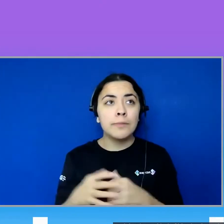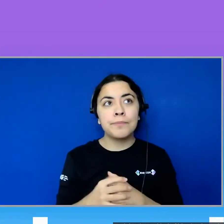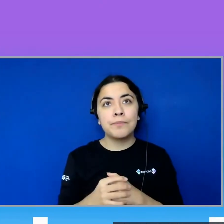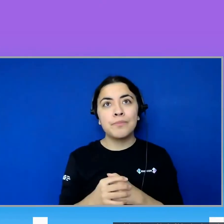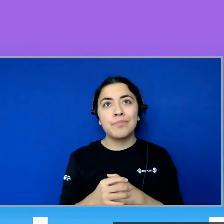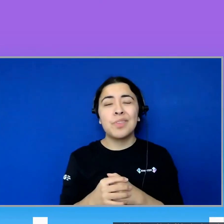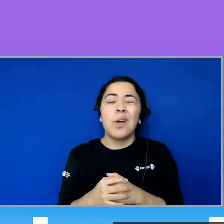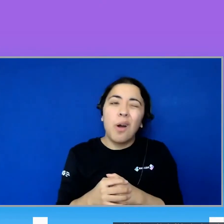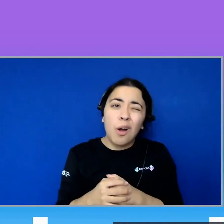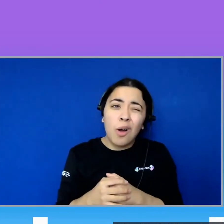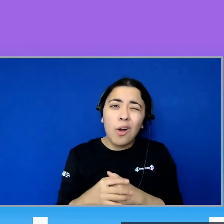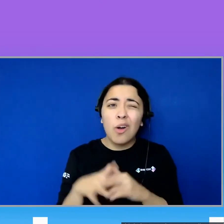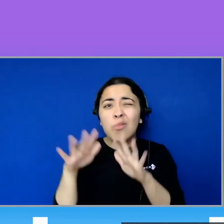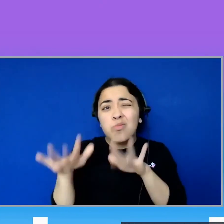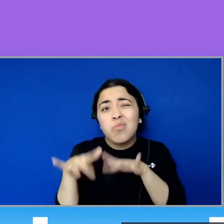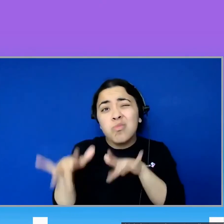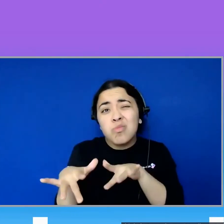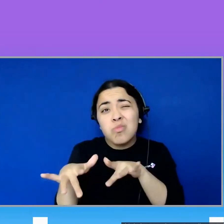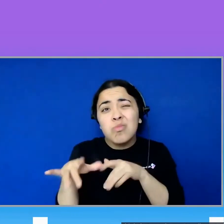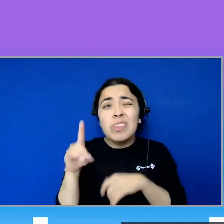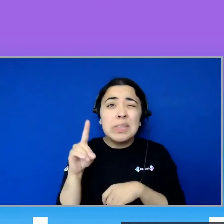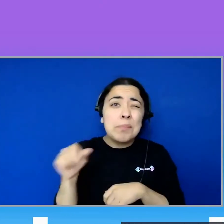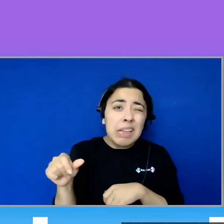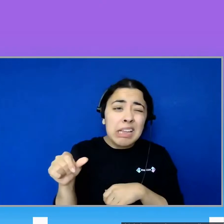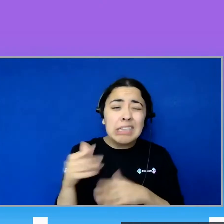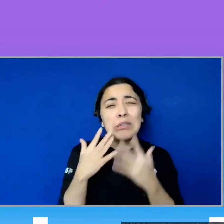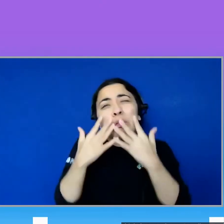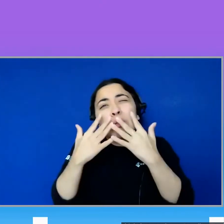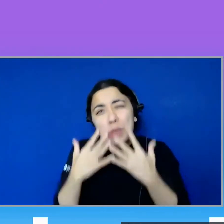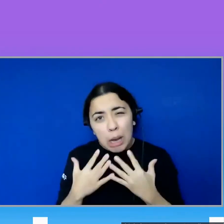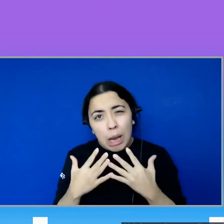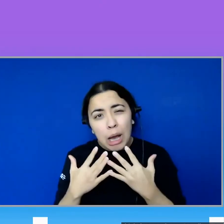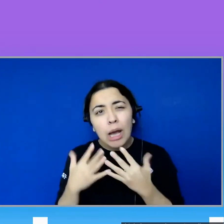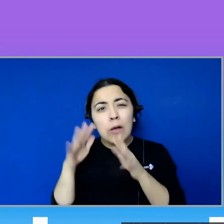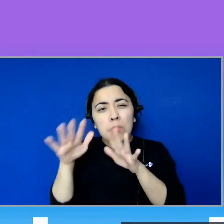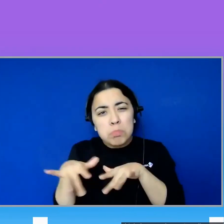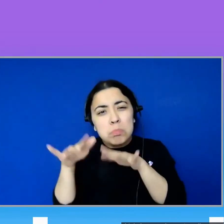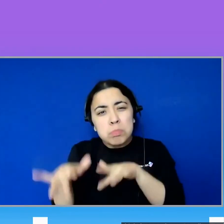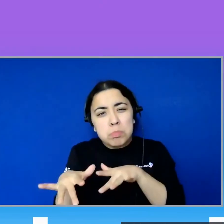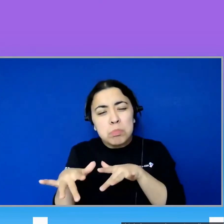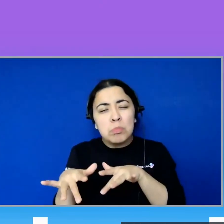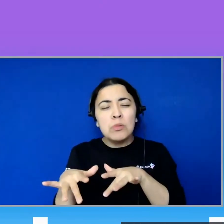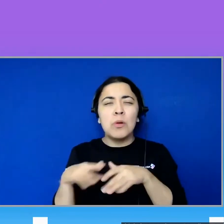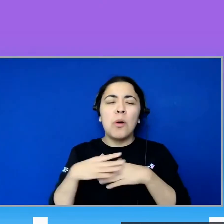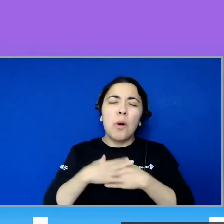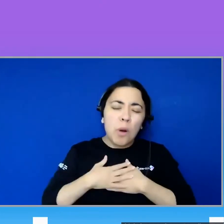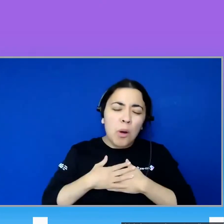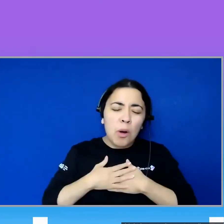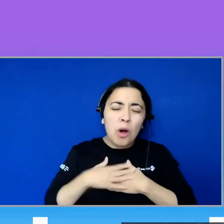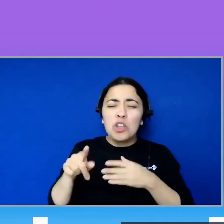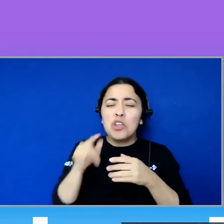that g disability. It's things that are really sad or we're in